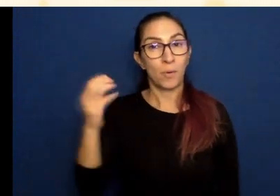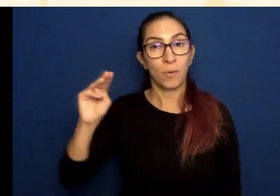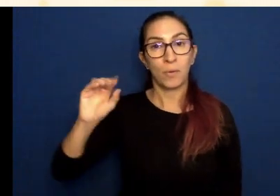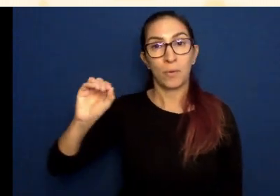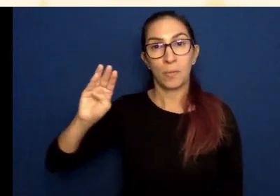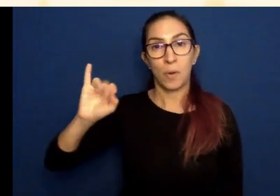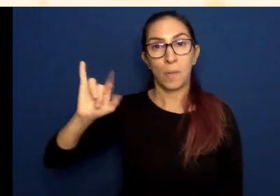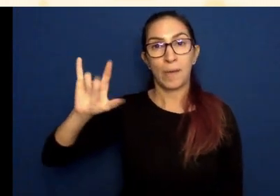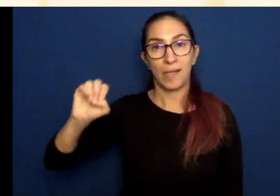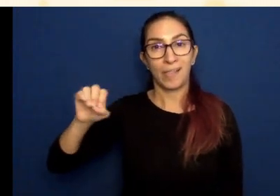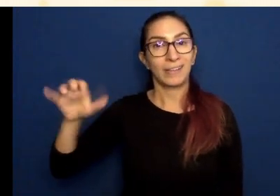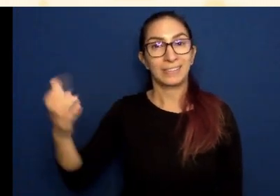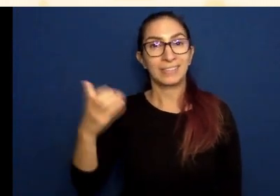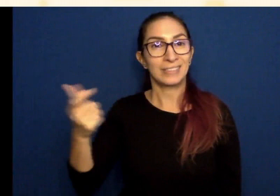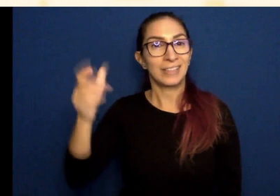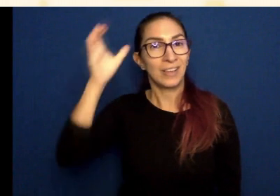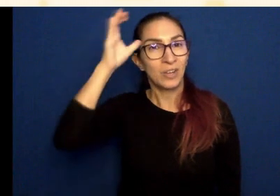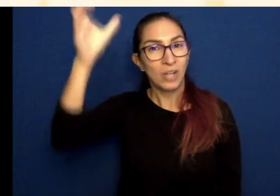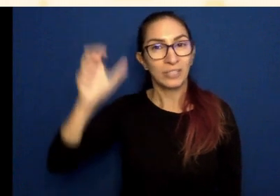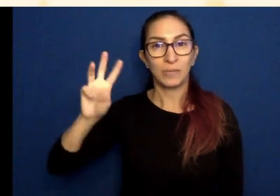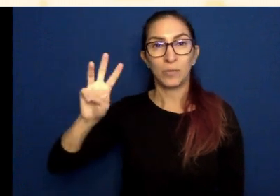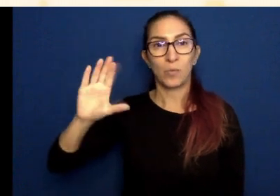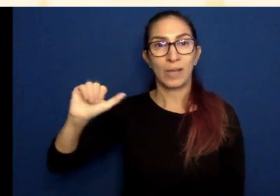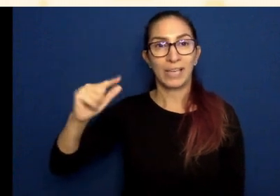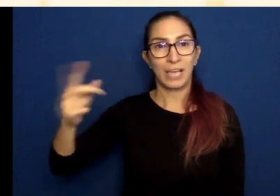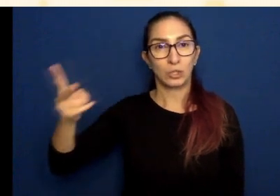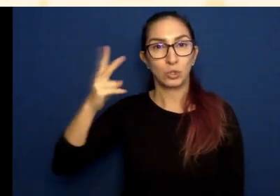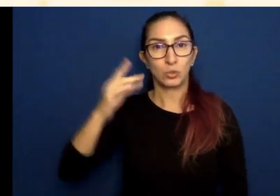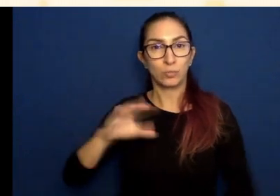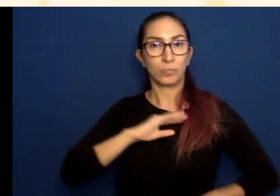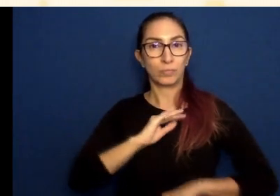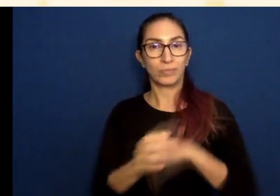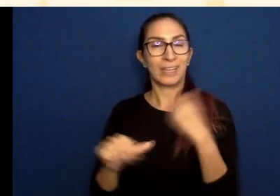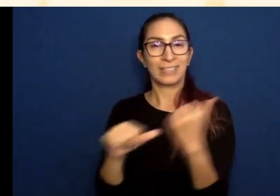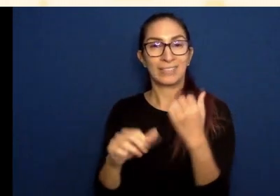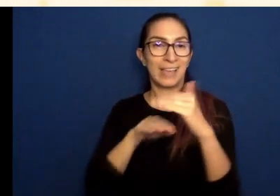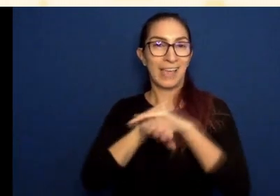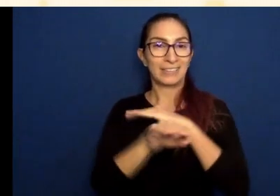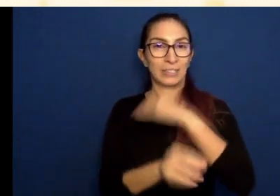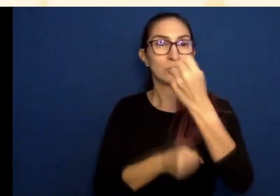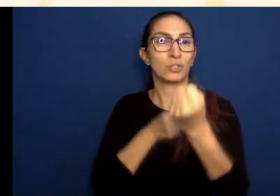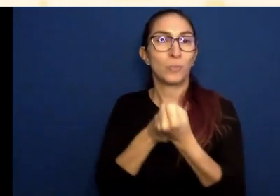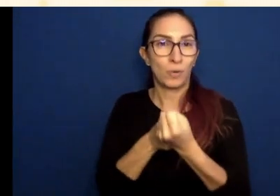and things like that, but it still needs to be all there. Another thing that's really important when it comes